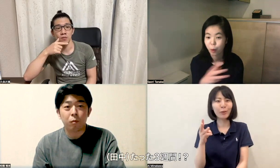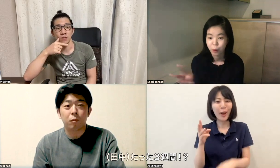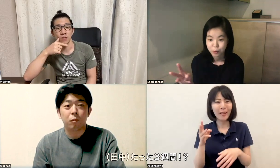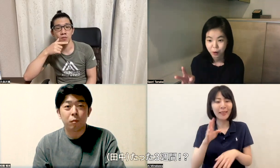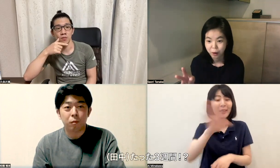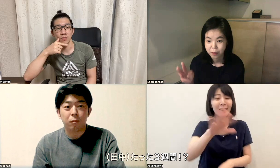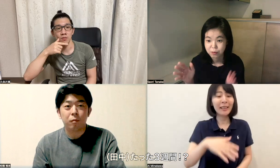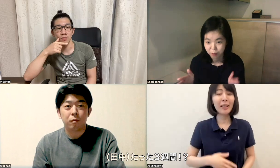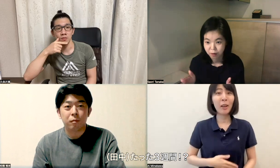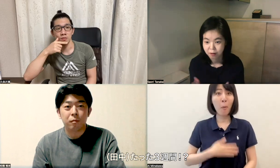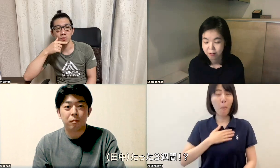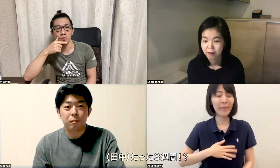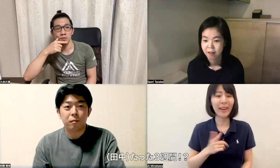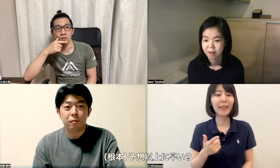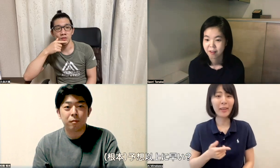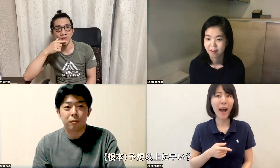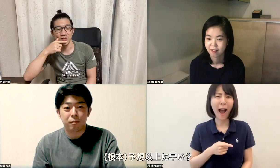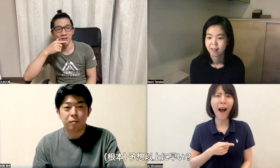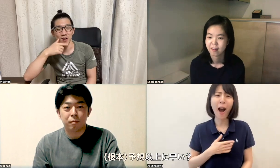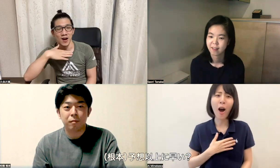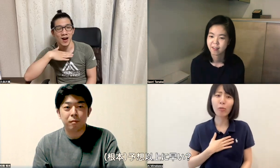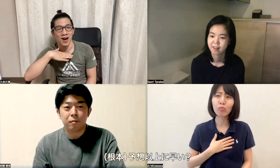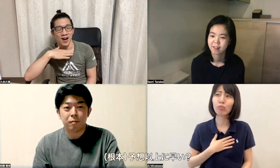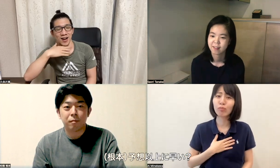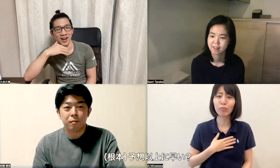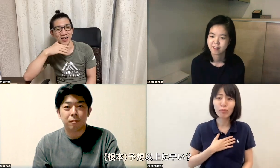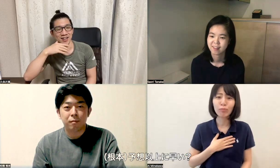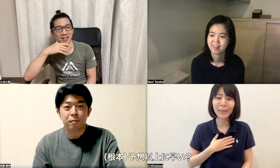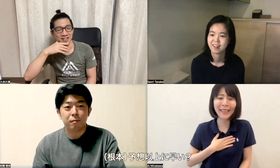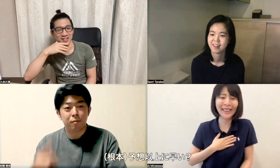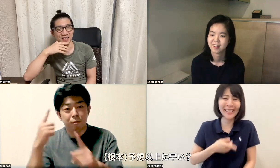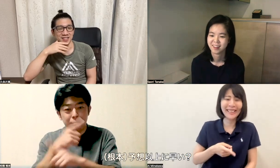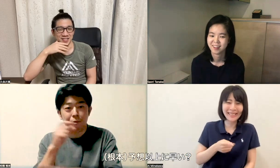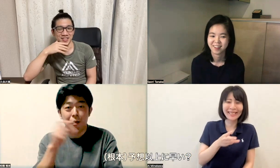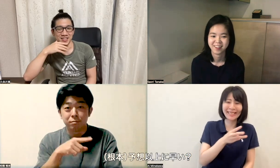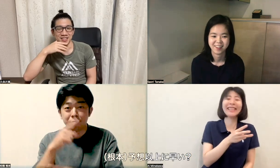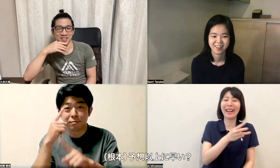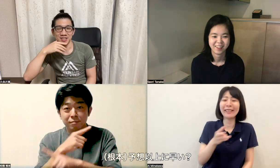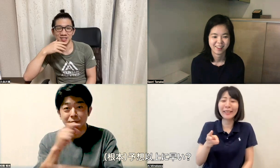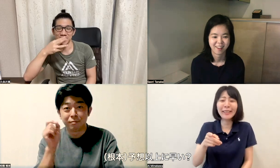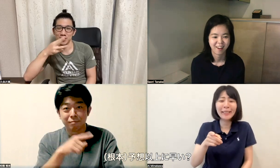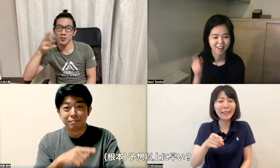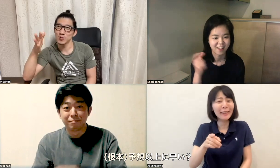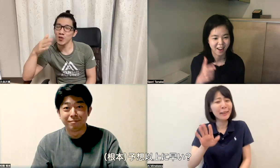(ST) What? Only 3 weeks!? Is it faster than you expected?